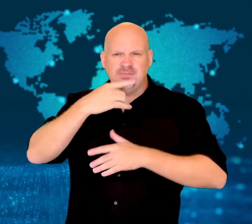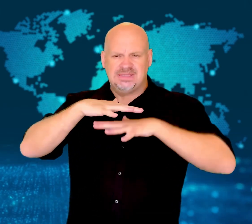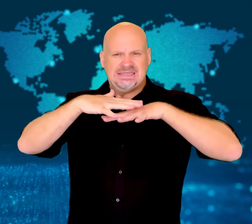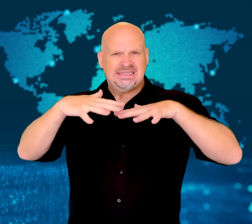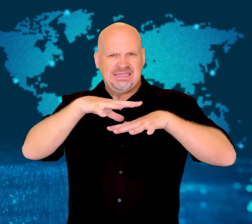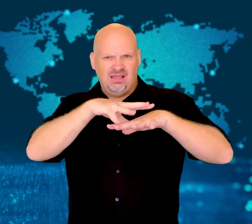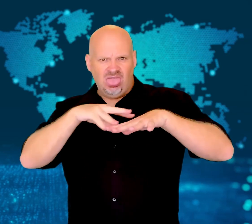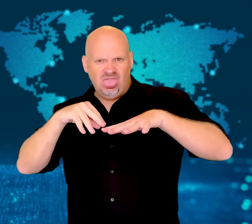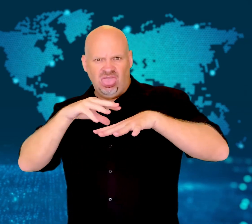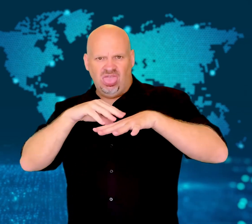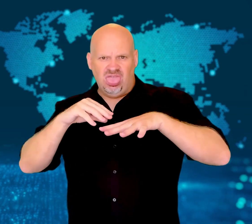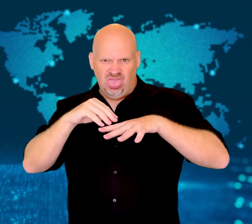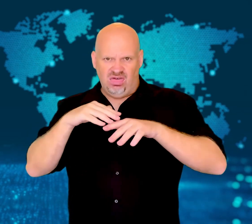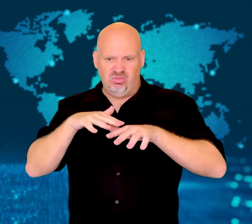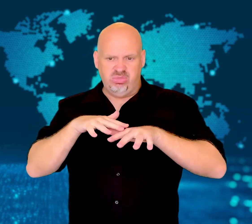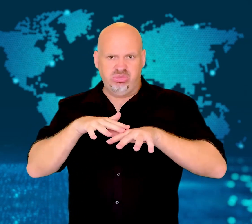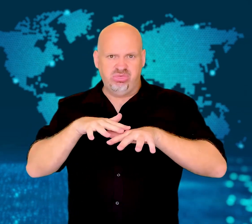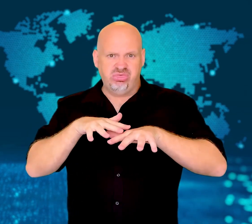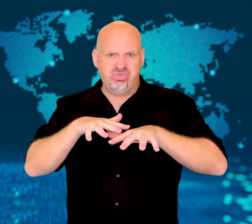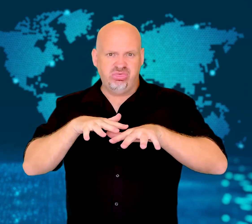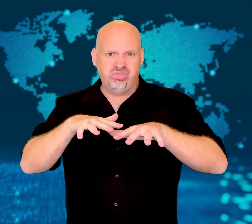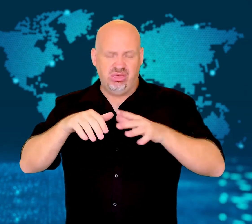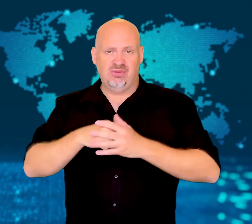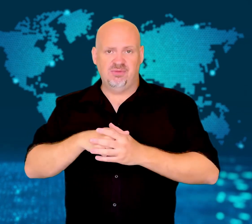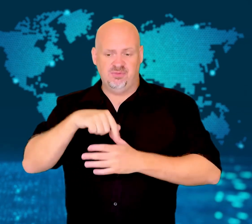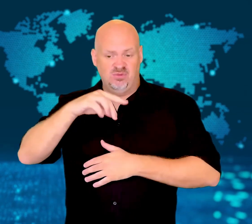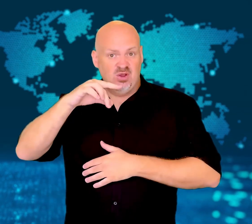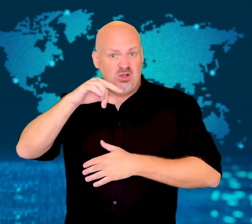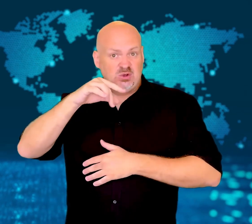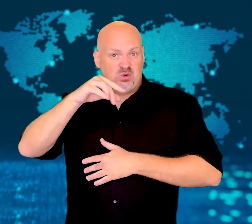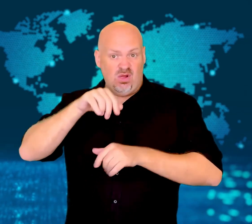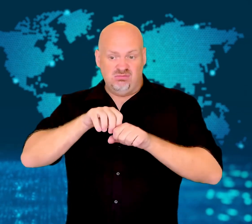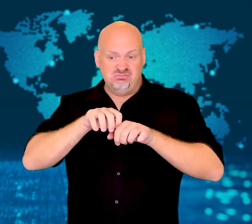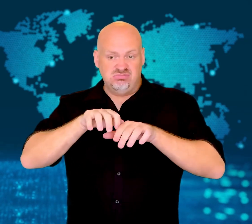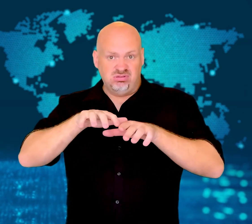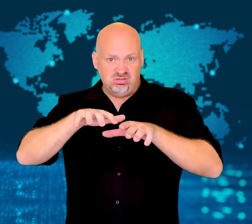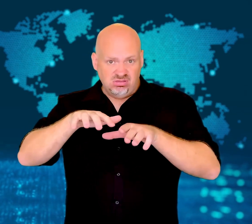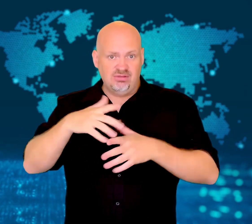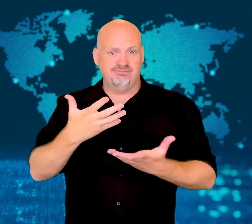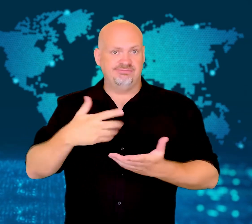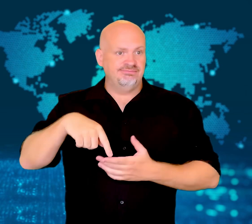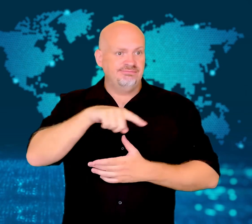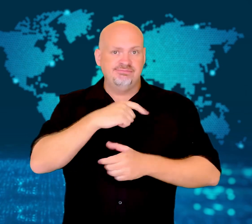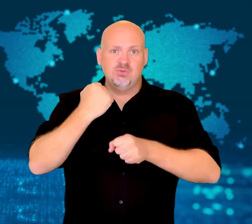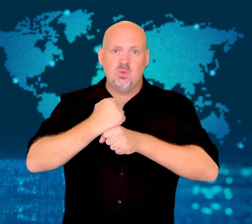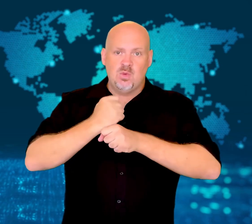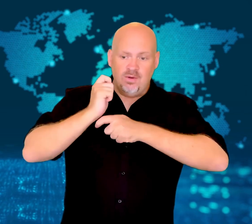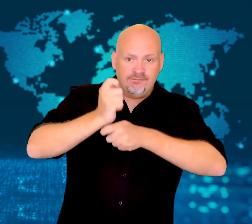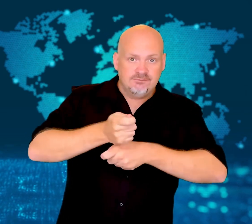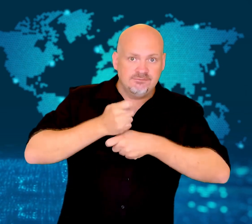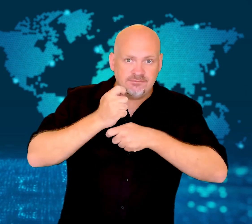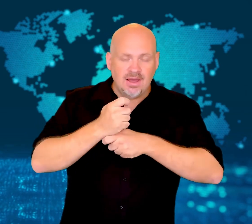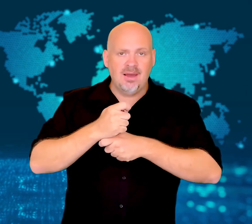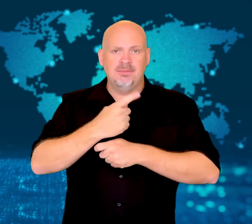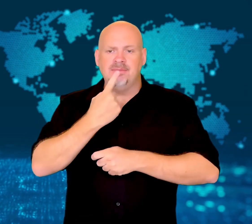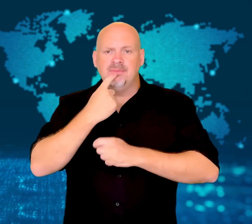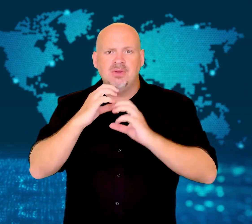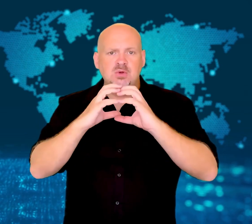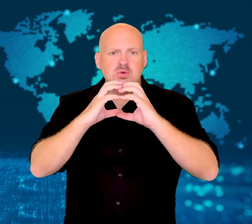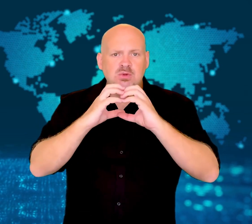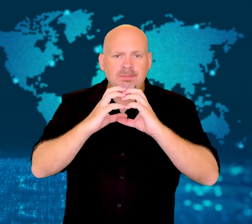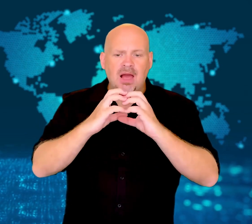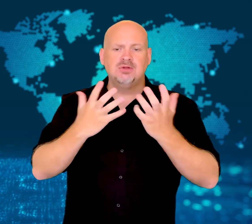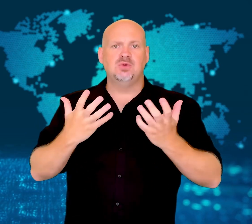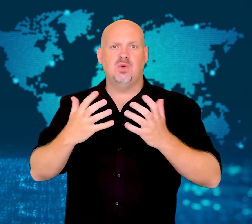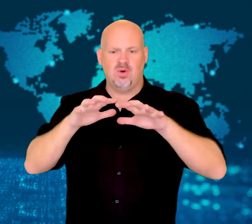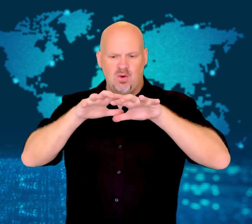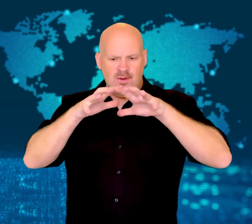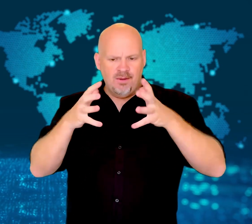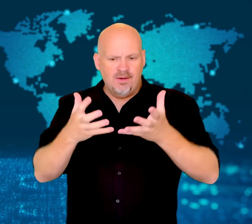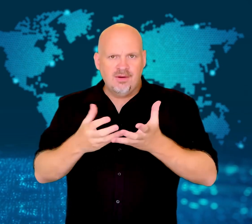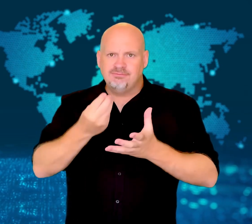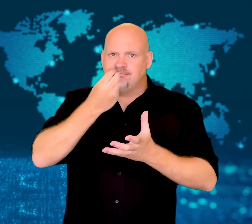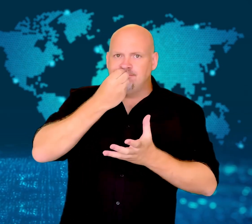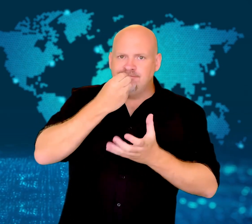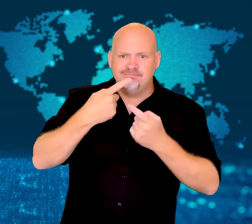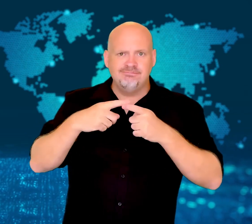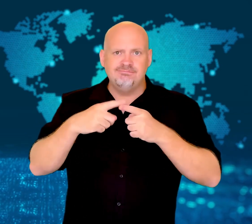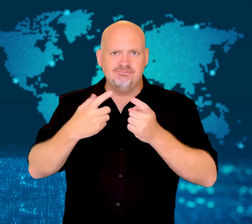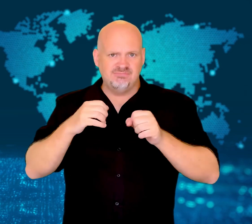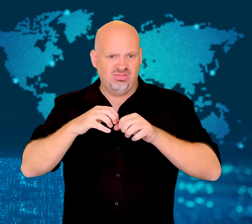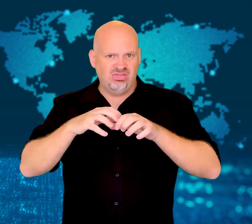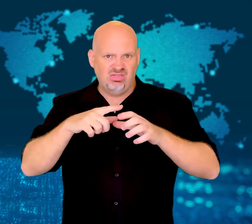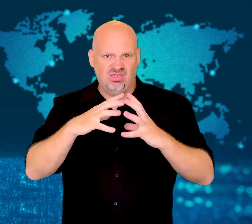Now, the flow of the river is weak and salty water from the sea is seeping inland.